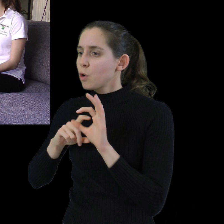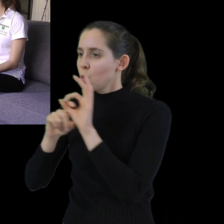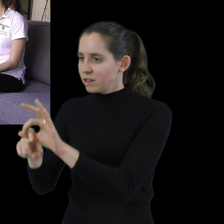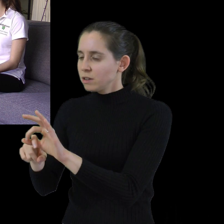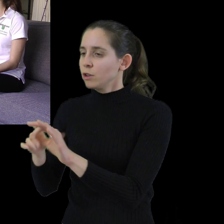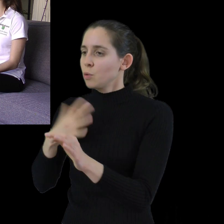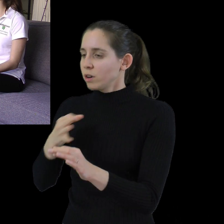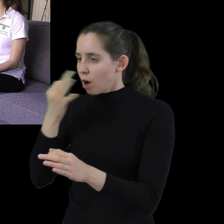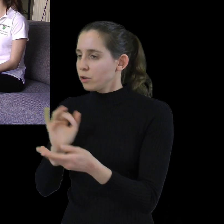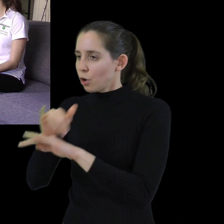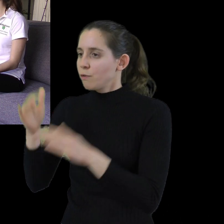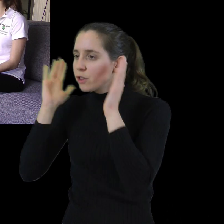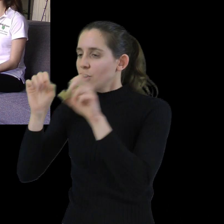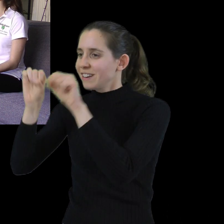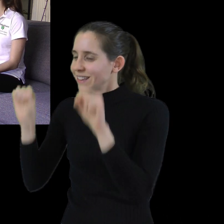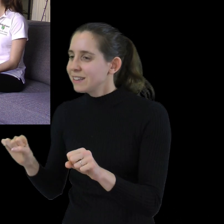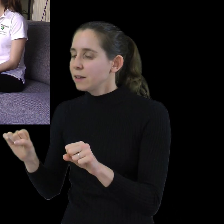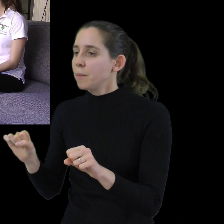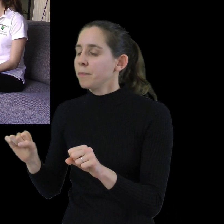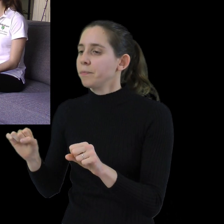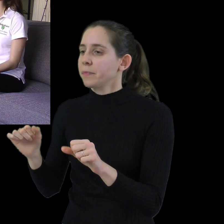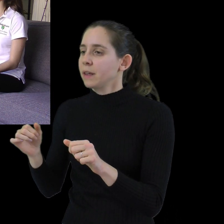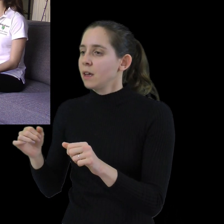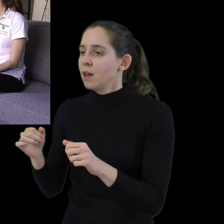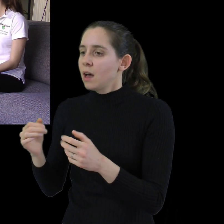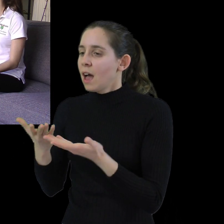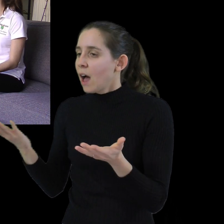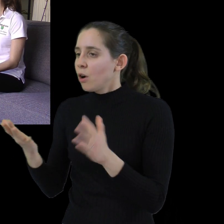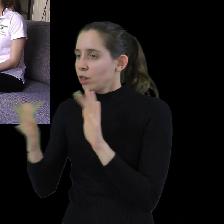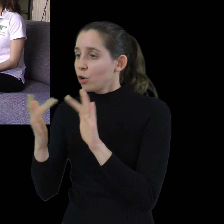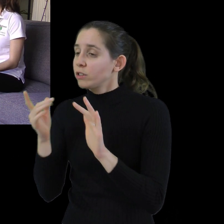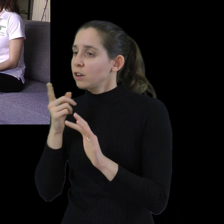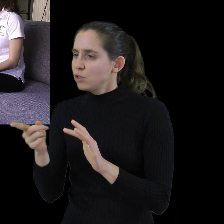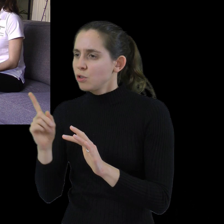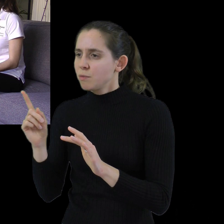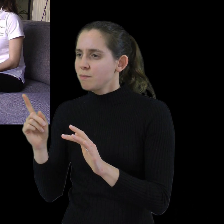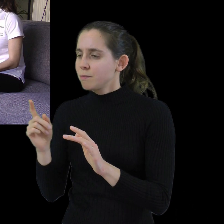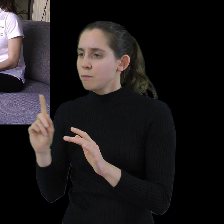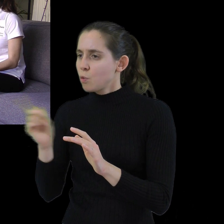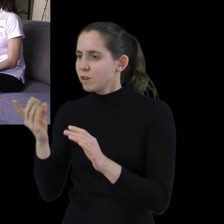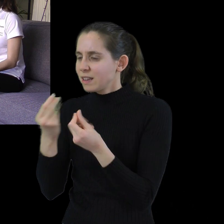you know, the system that you guys are happy to help churches with, how can they contact you? What's some of the best ways for them to do that?